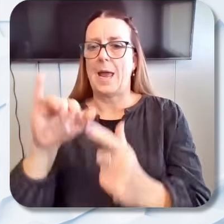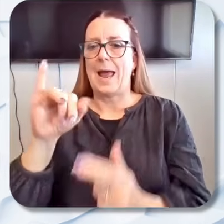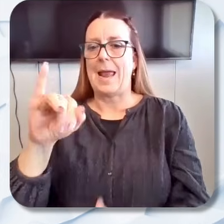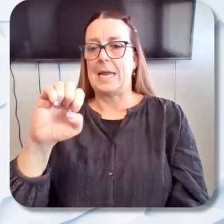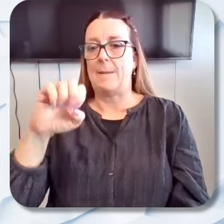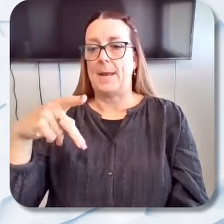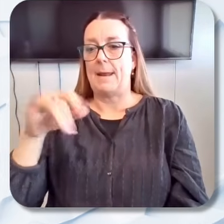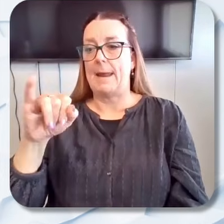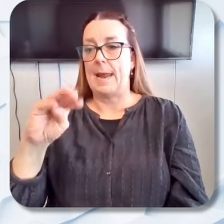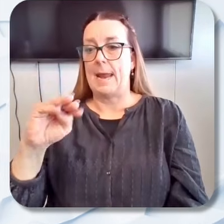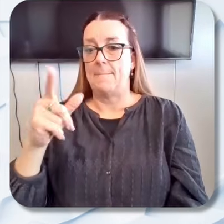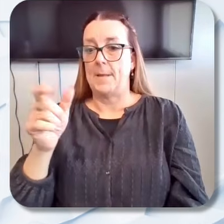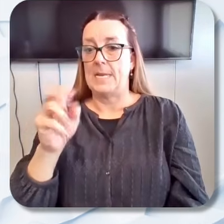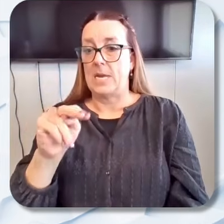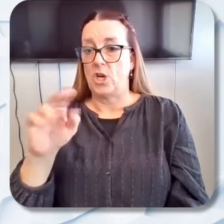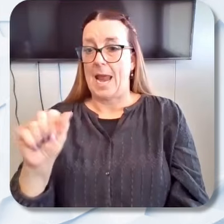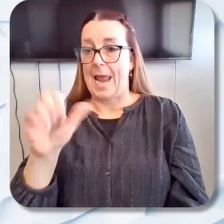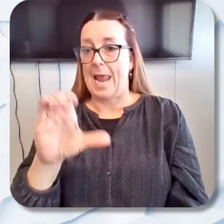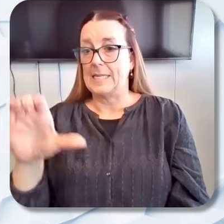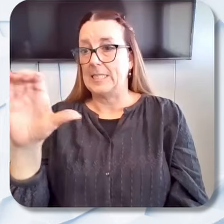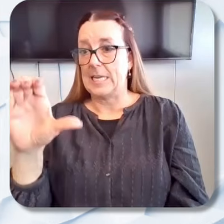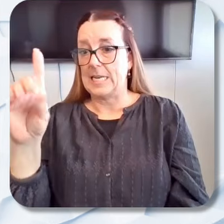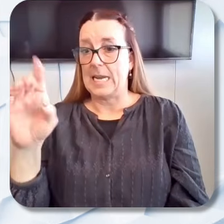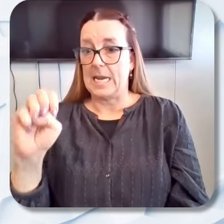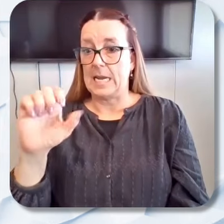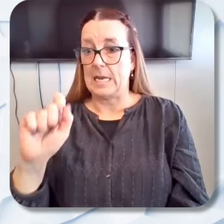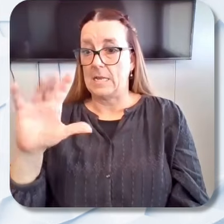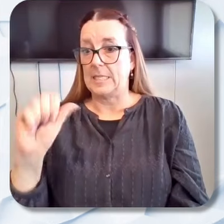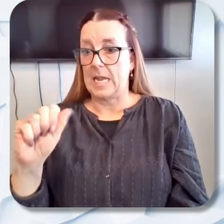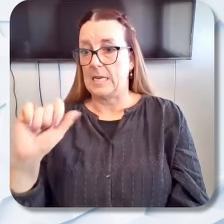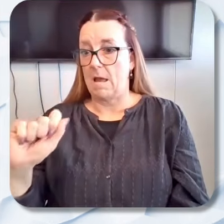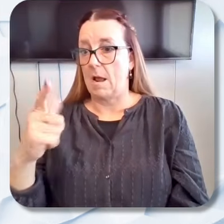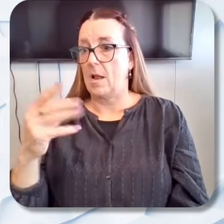If you already put it into the Q and A we got it. You don't have to send it again.